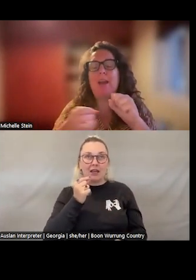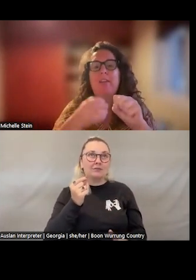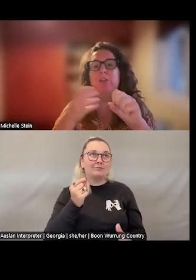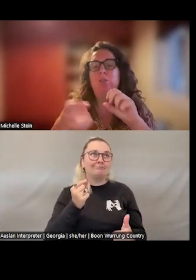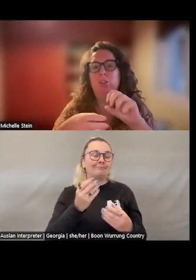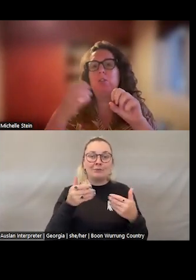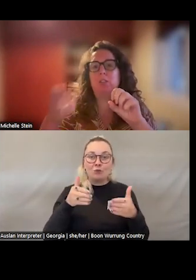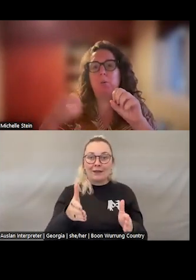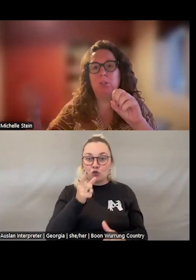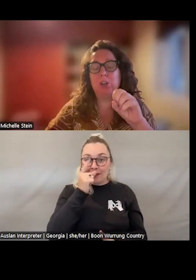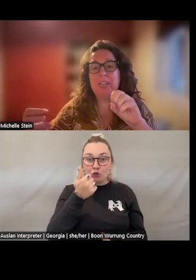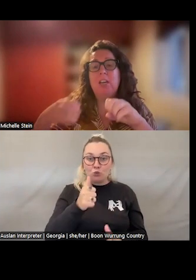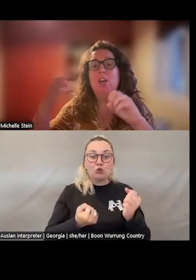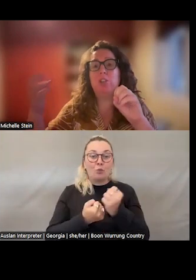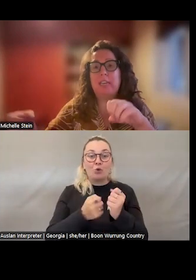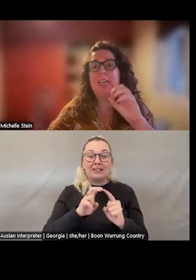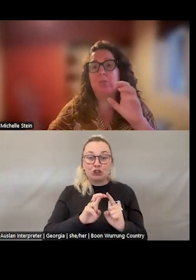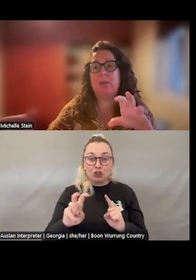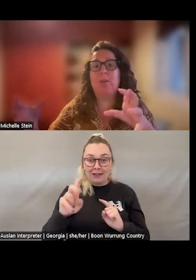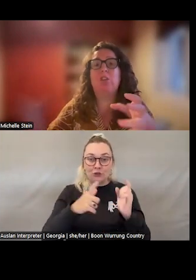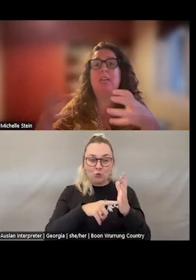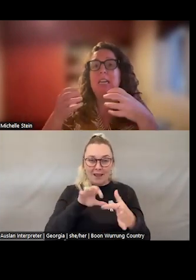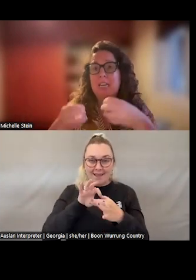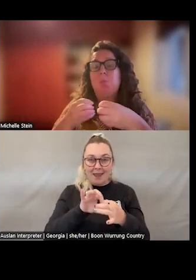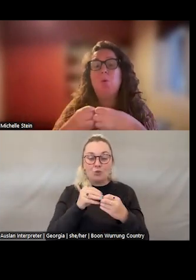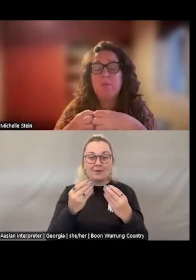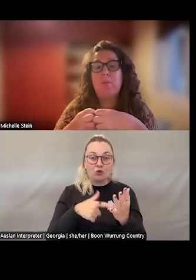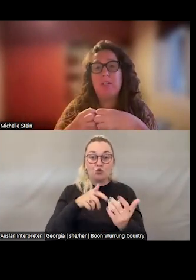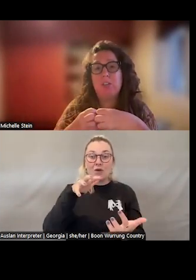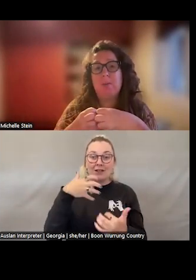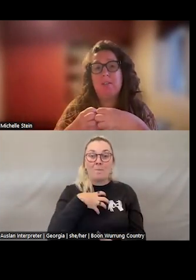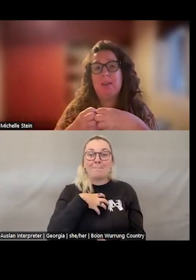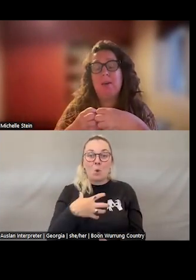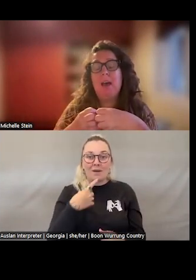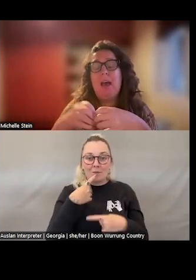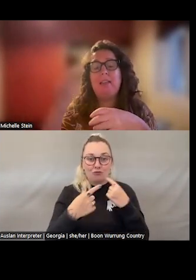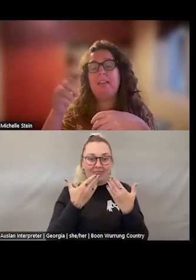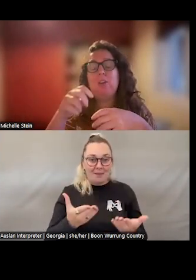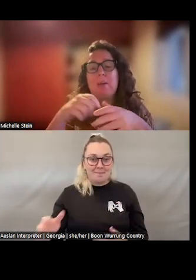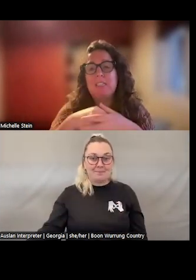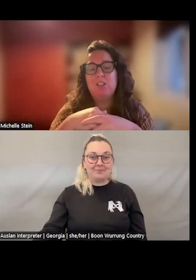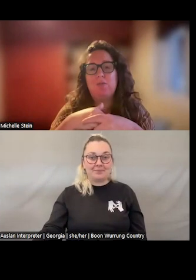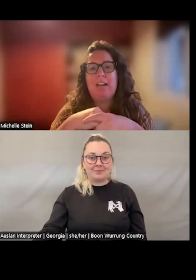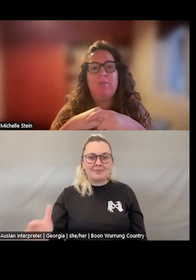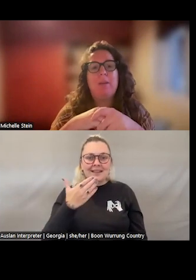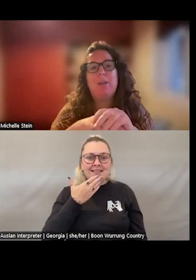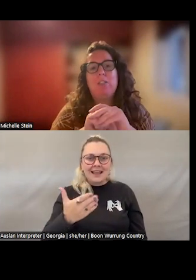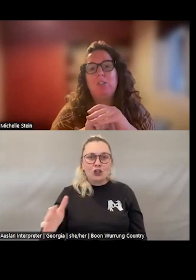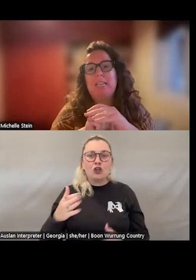can engage someone to collect more information about them. Matt has flagged me, he wants to